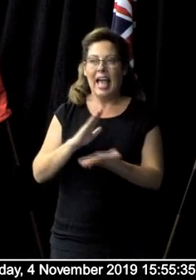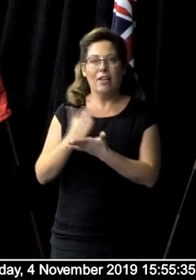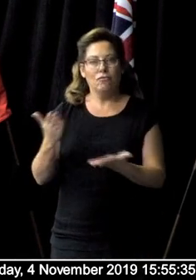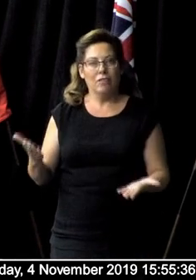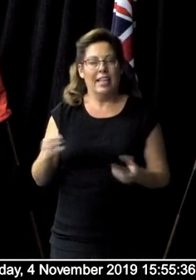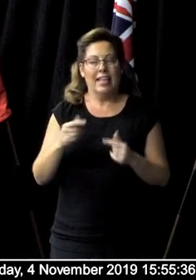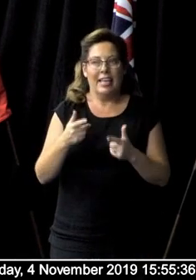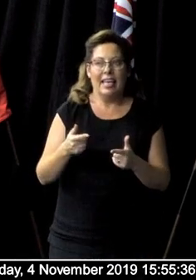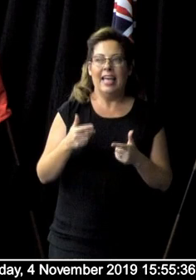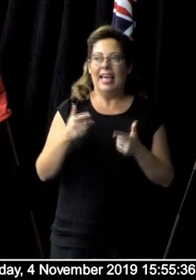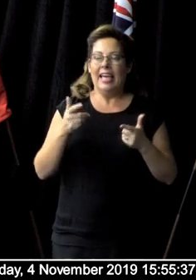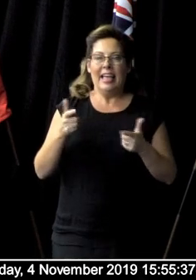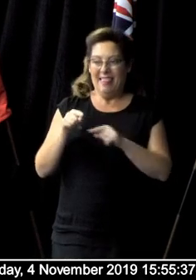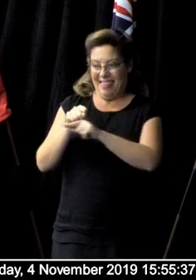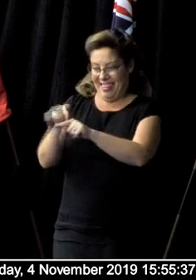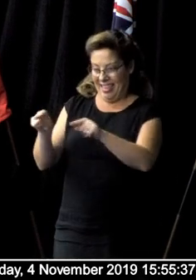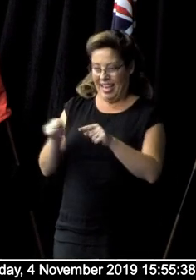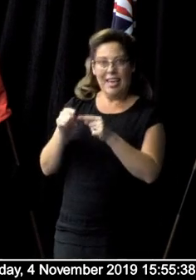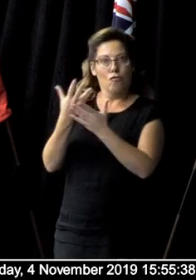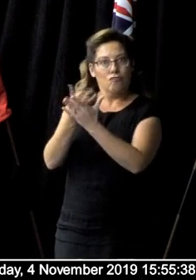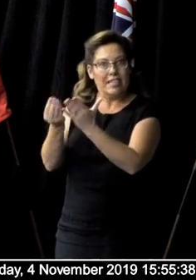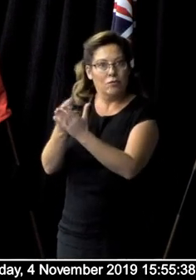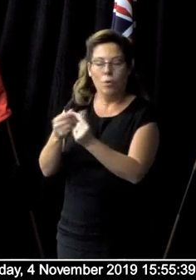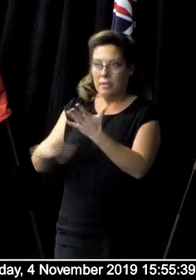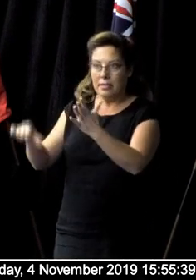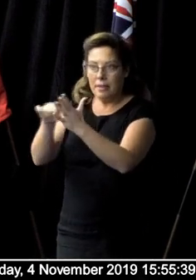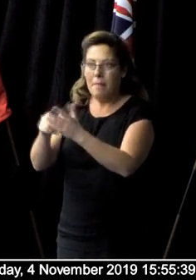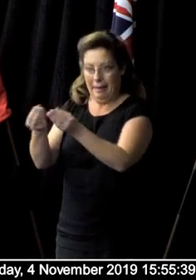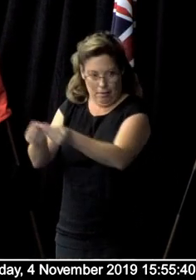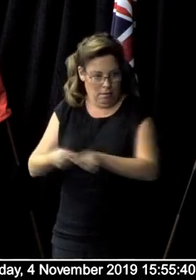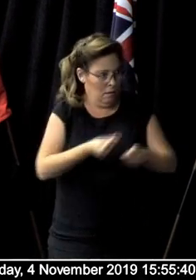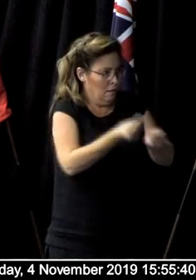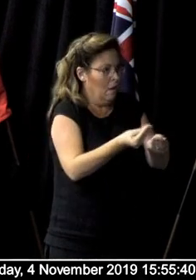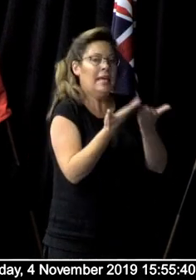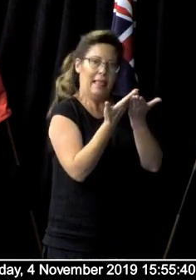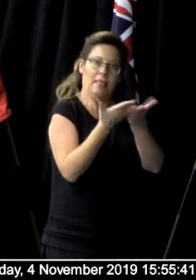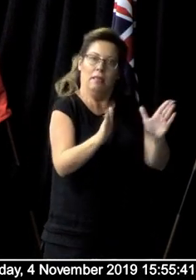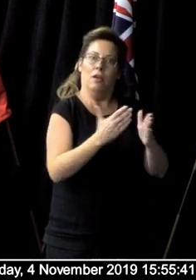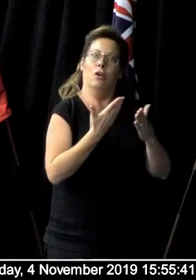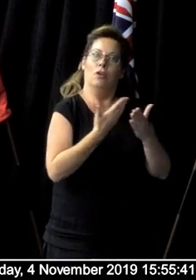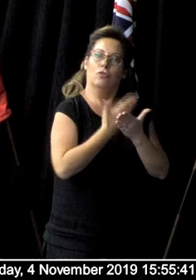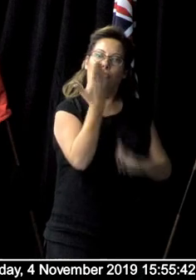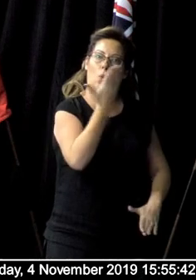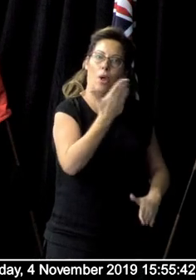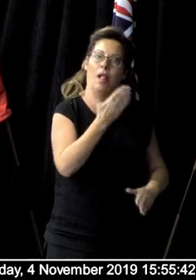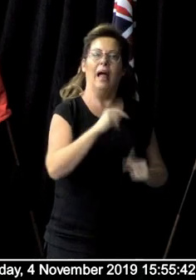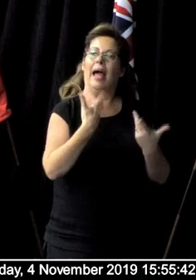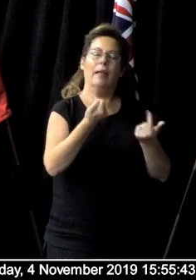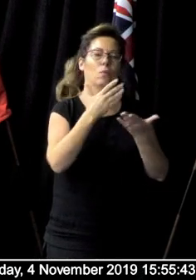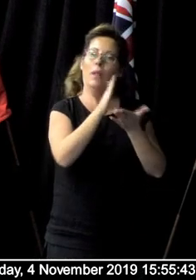in the regular school system. So I would like to see a transfer of funding